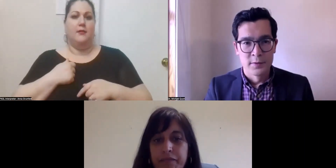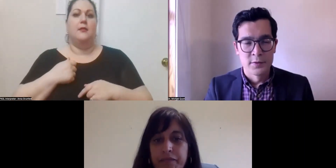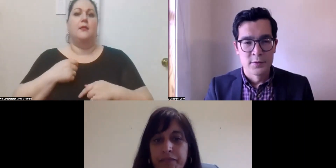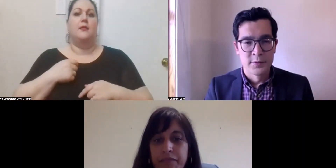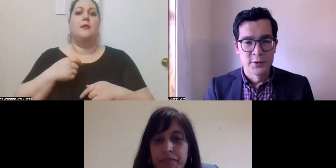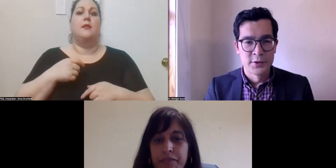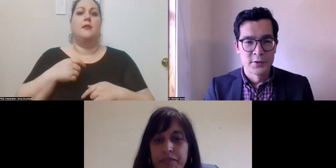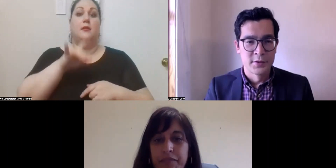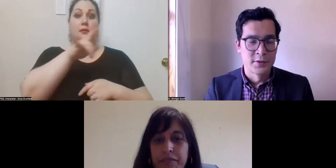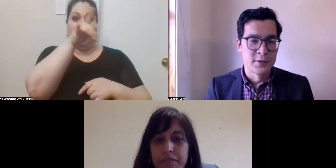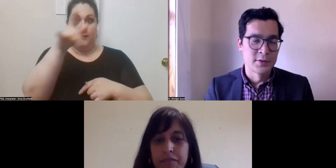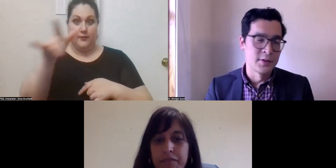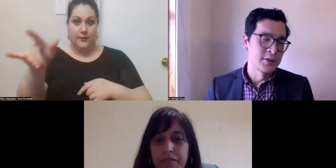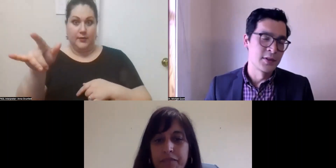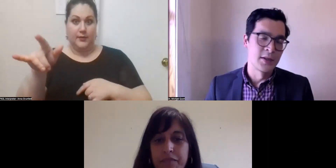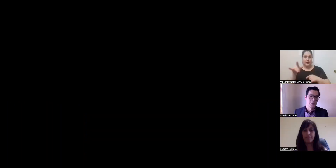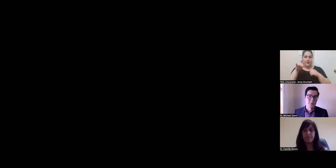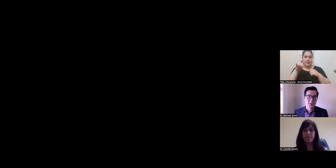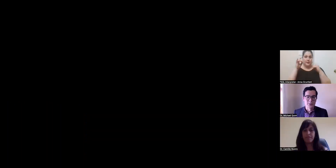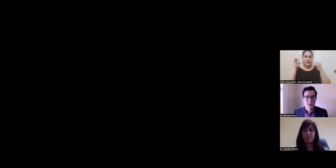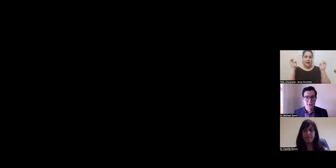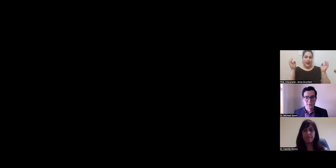So I just, this is the next slide has a picture of.